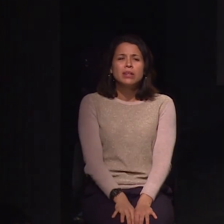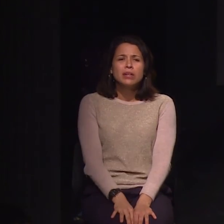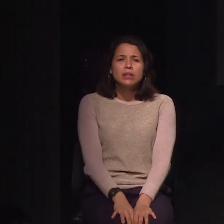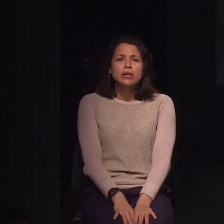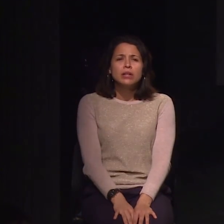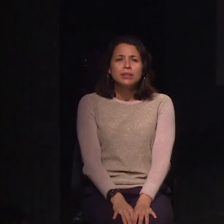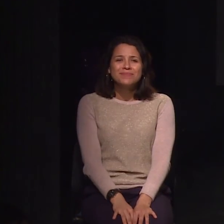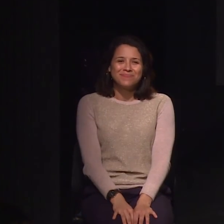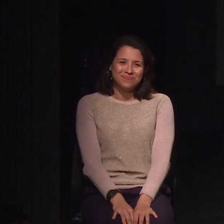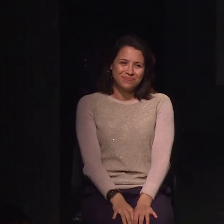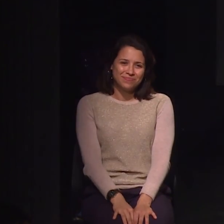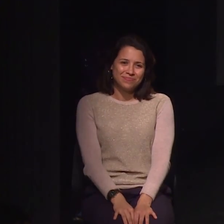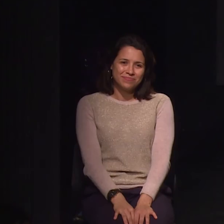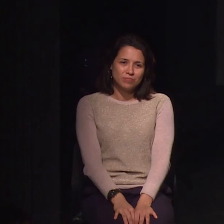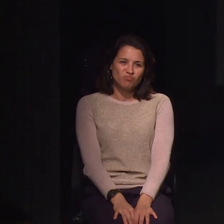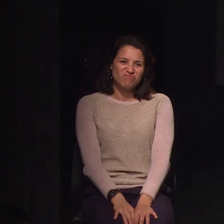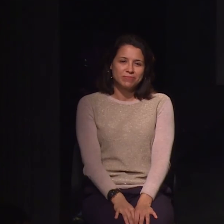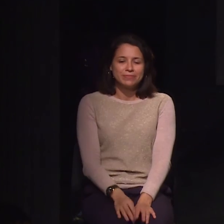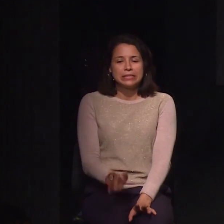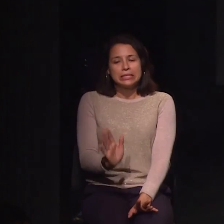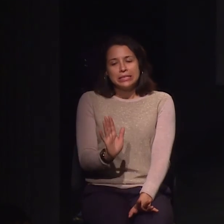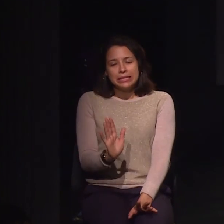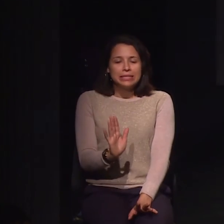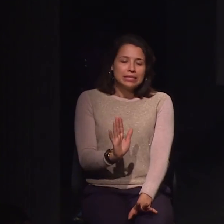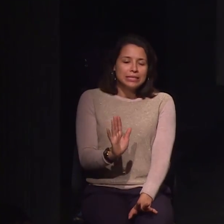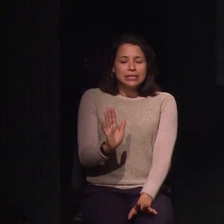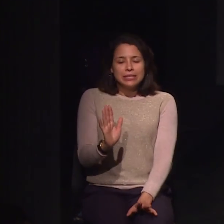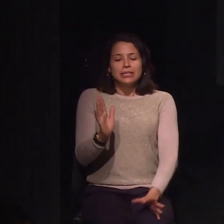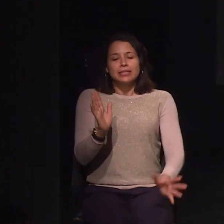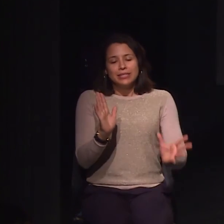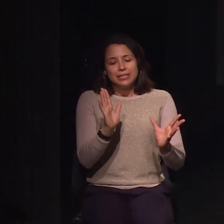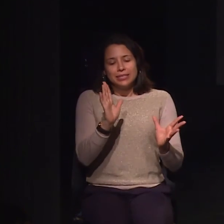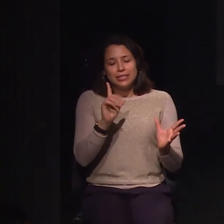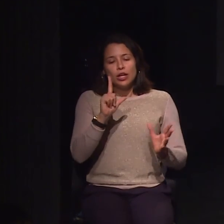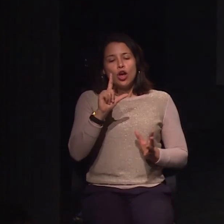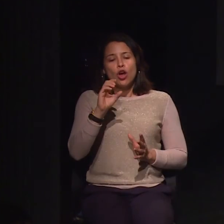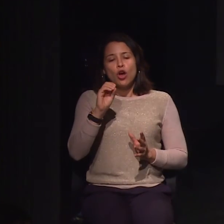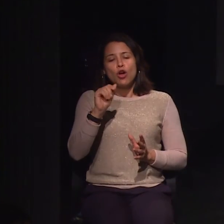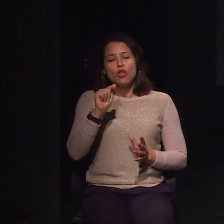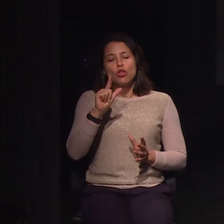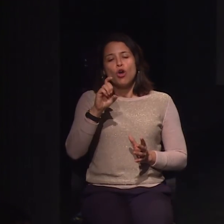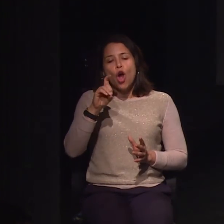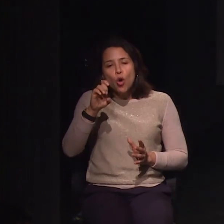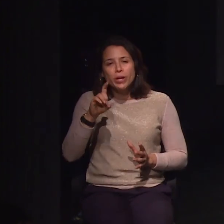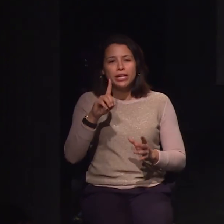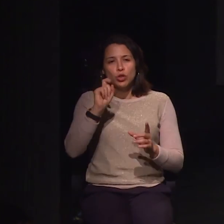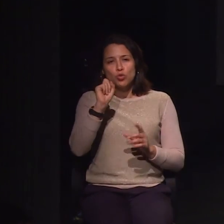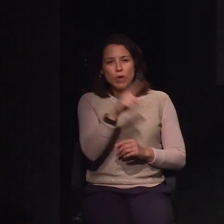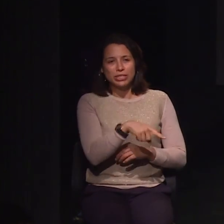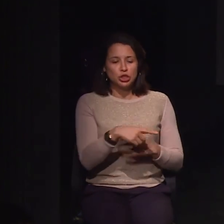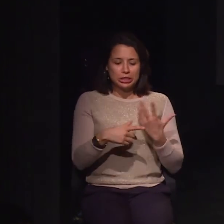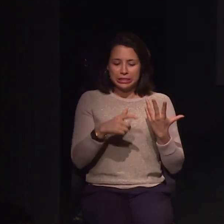This is kind of a loaded question, not really loaded, but it’s not going to always be a one answer thing.